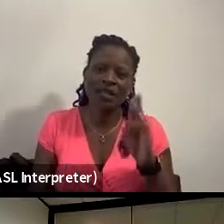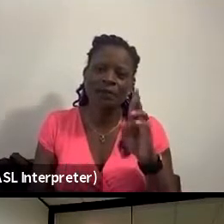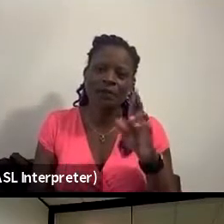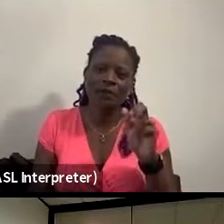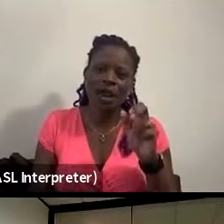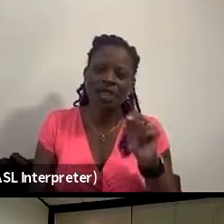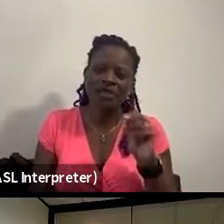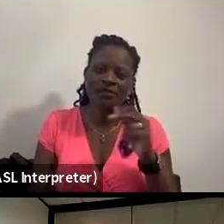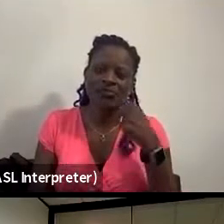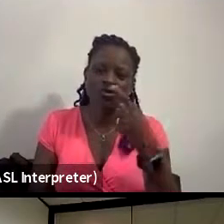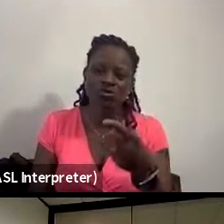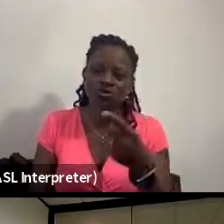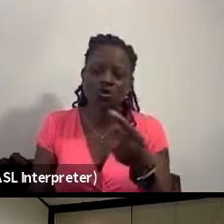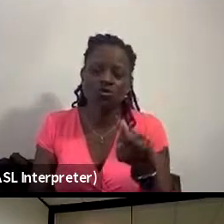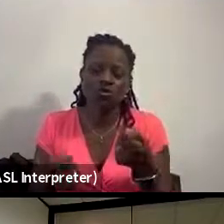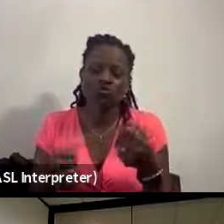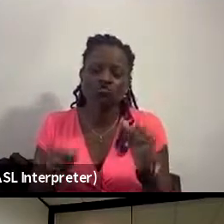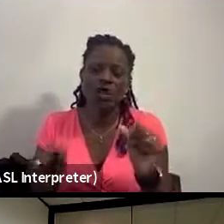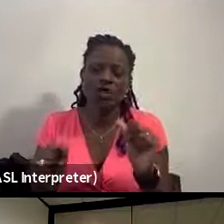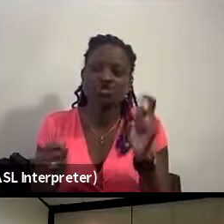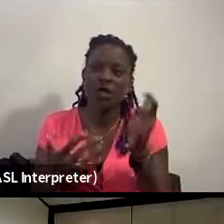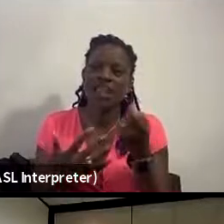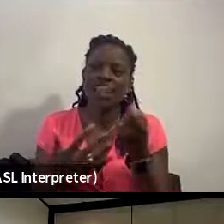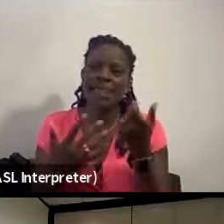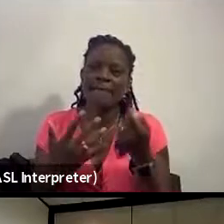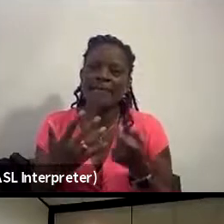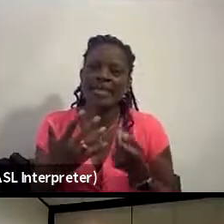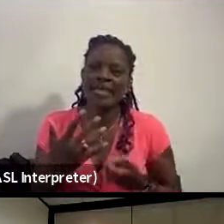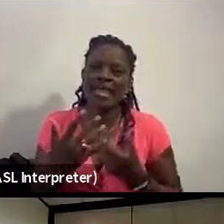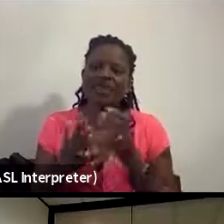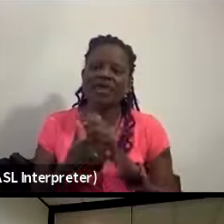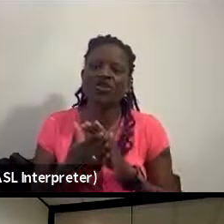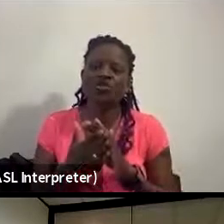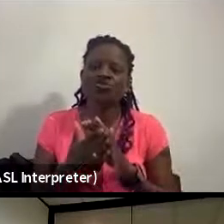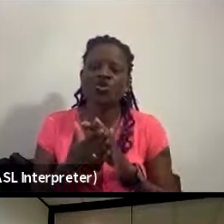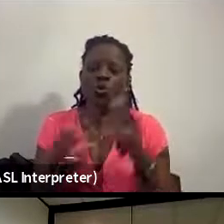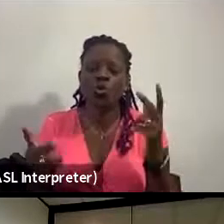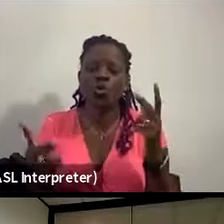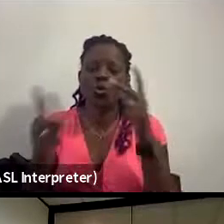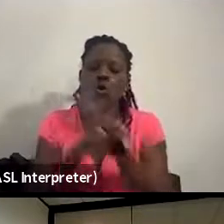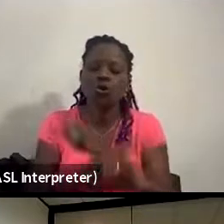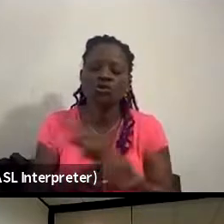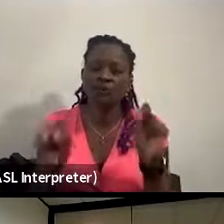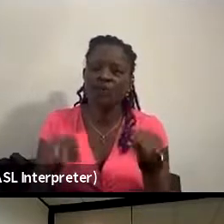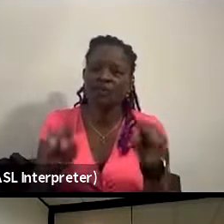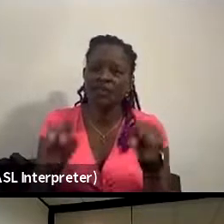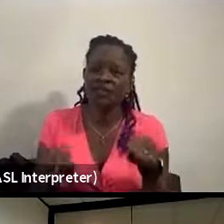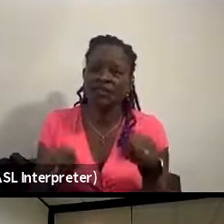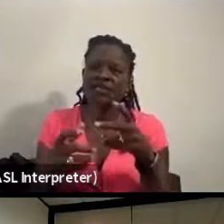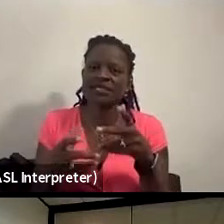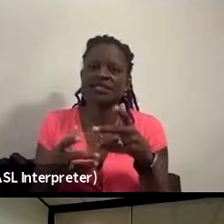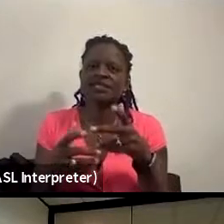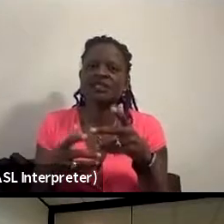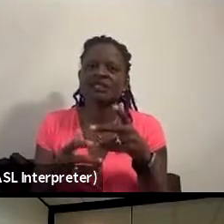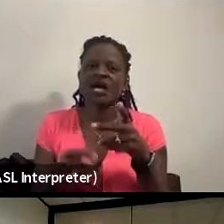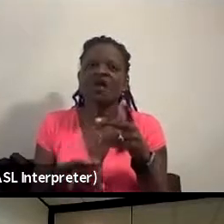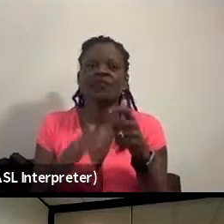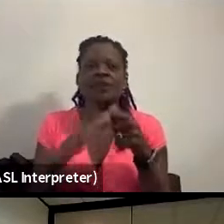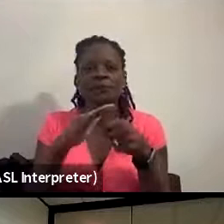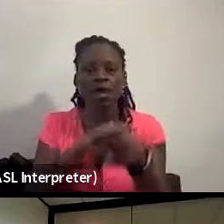to eliminate the most the worst case outcomes of hospitalization and death. But it's also a reminder that even if one